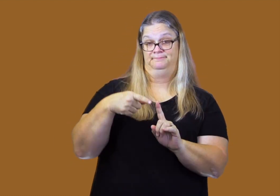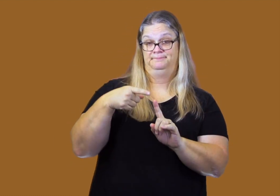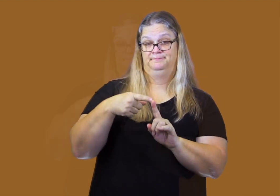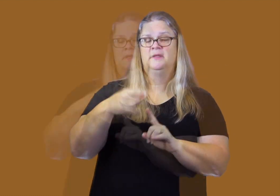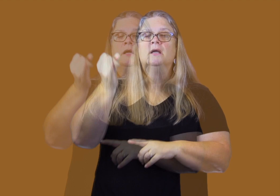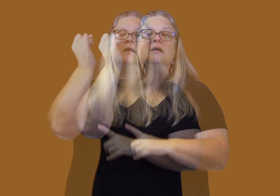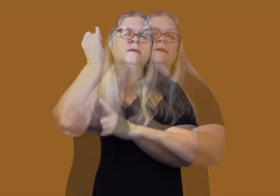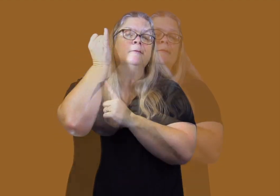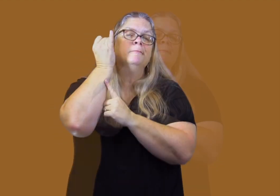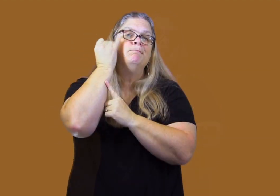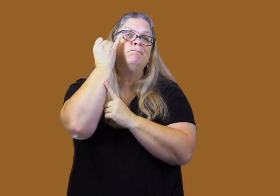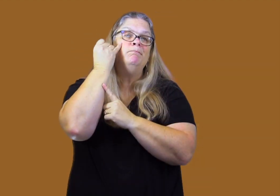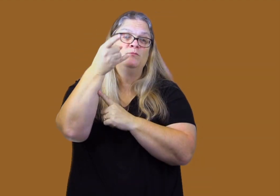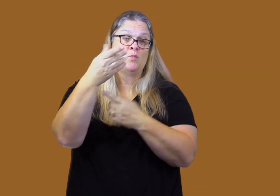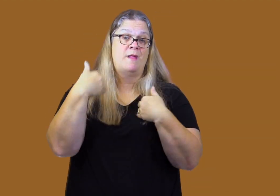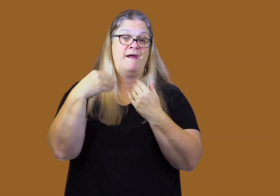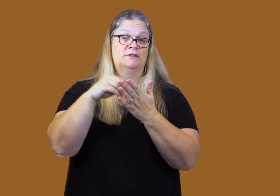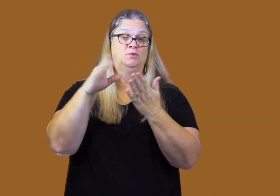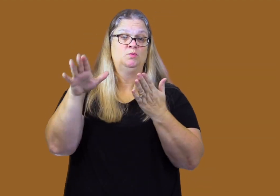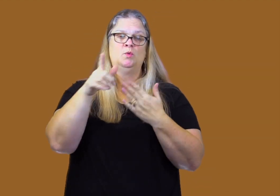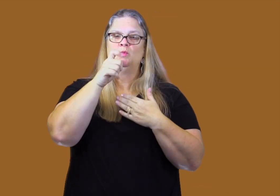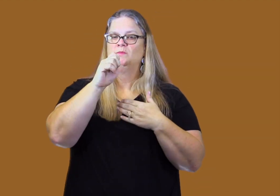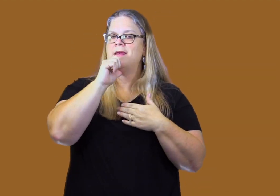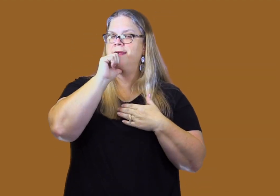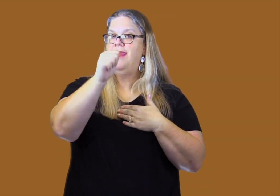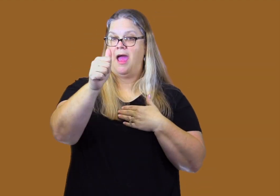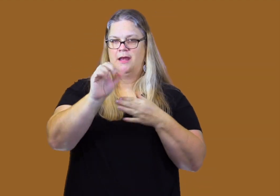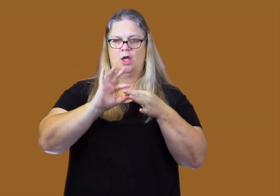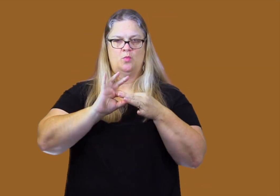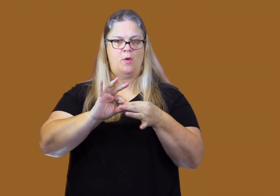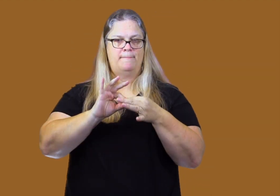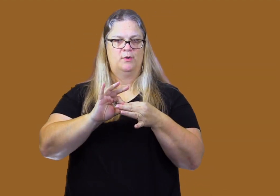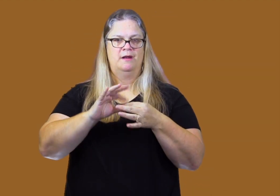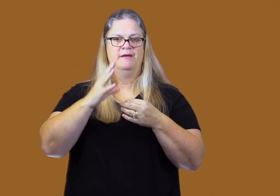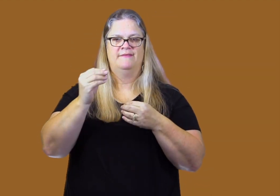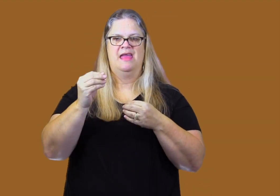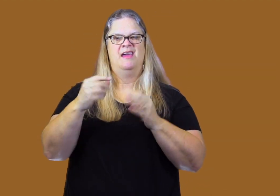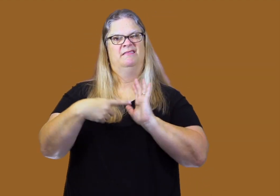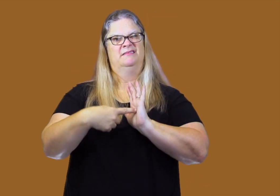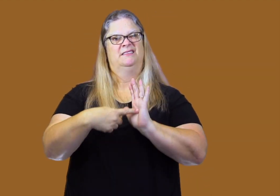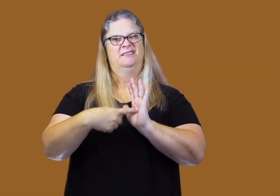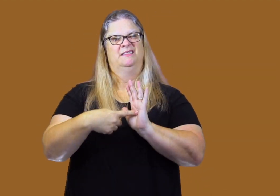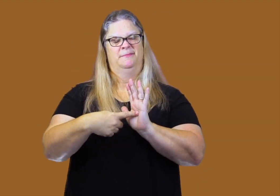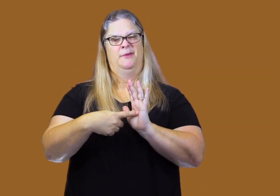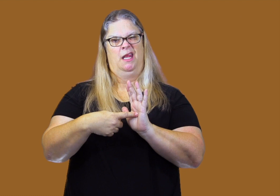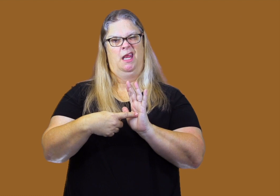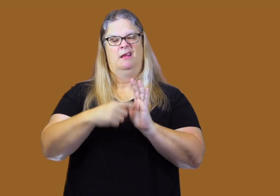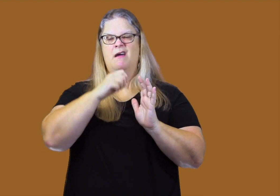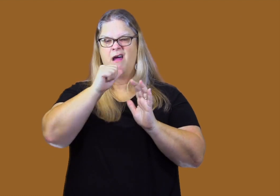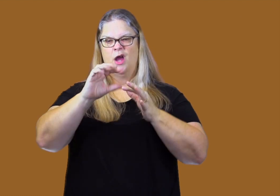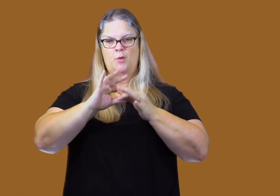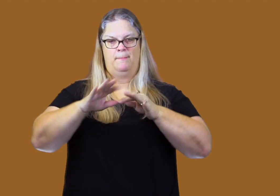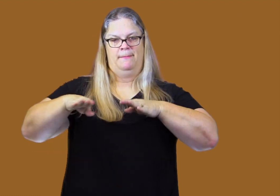Now, suppose you have a student who is not cooperative or exhibiting uncooperative behaviors.